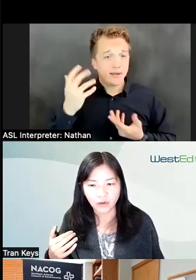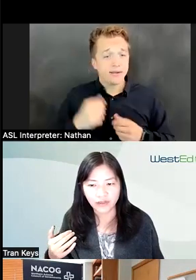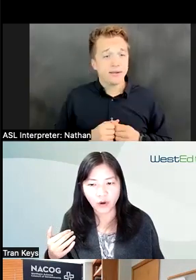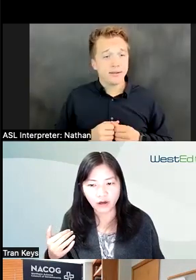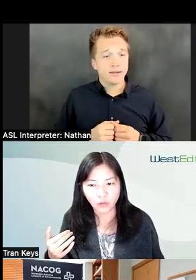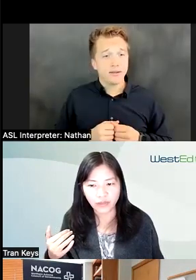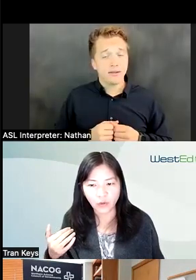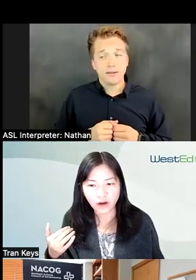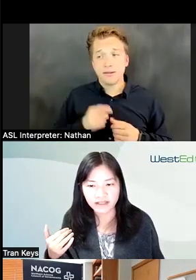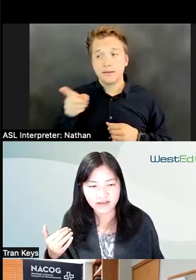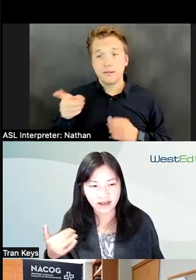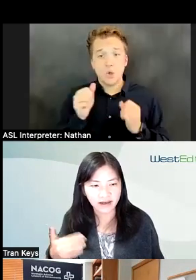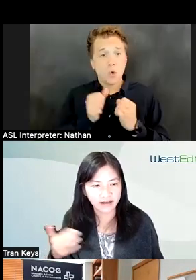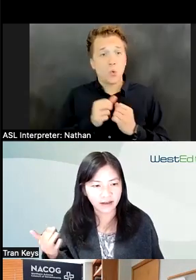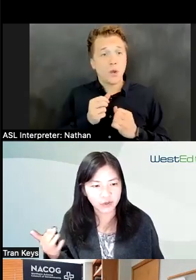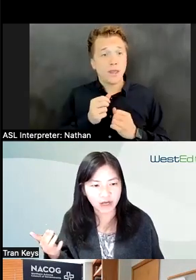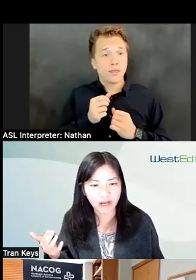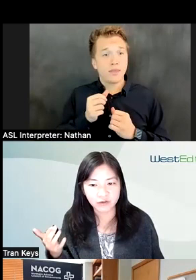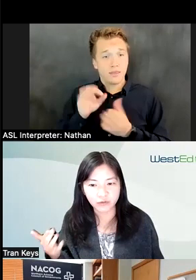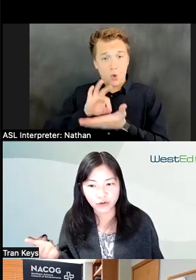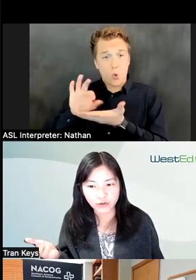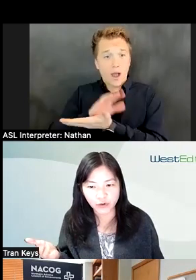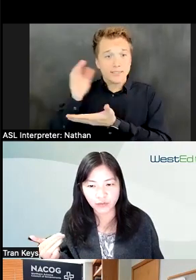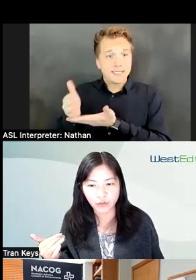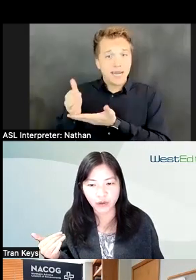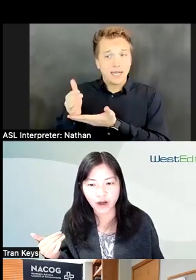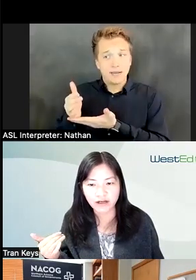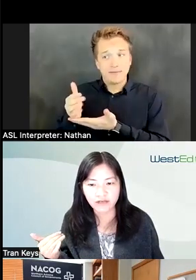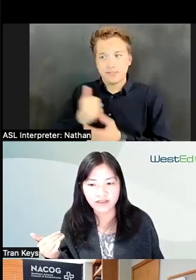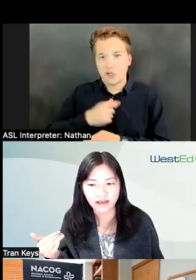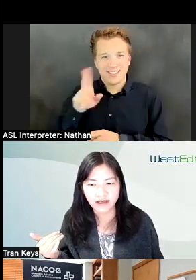With the quantitative side—I'm sorry, had this in reverse order, but with a quantitative